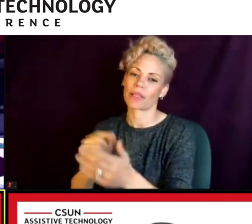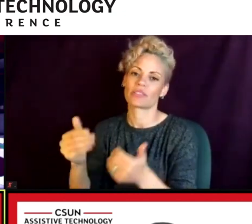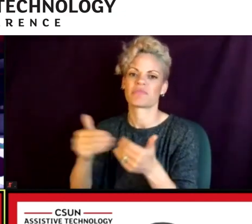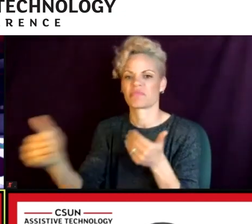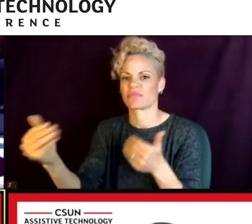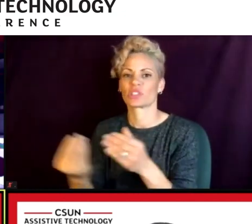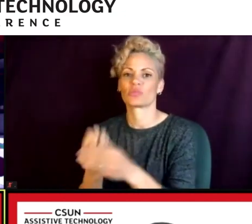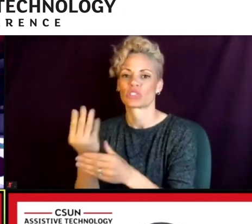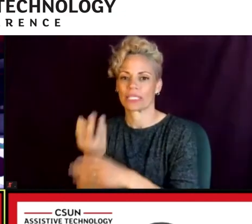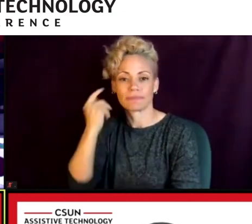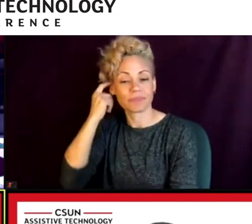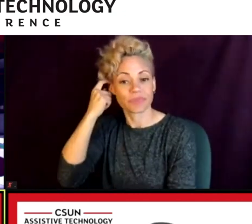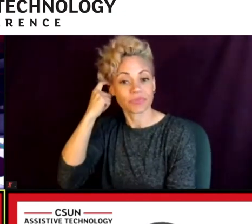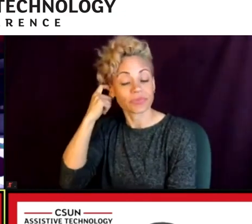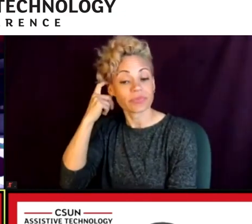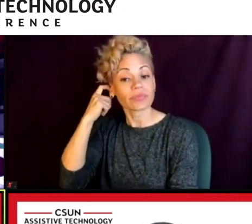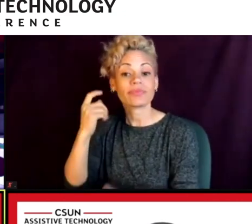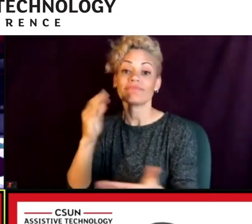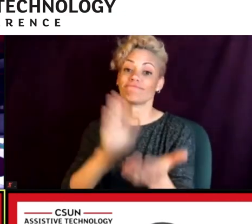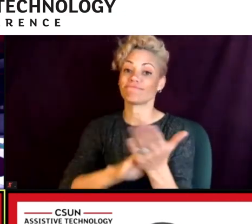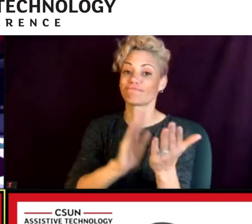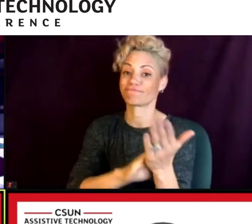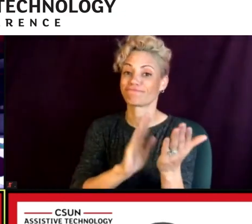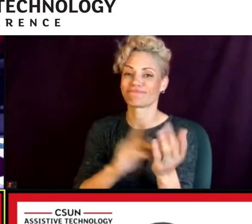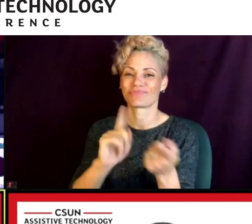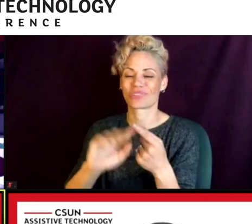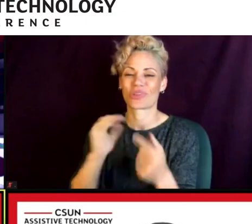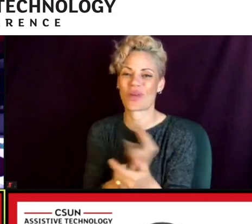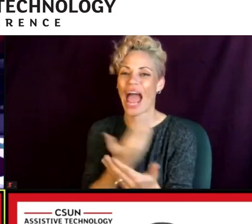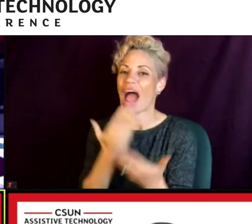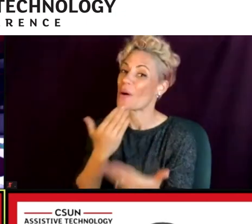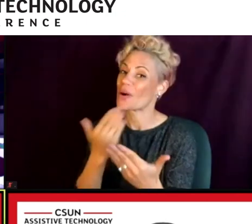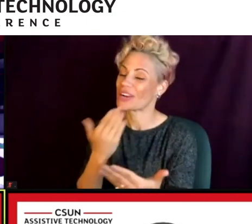As always, a shout out to our sponsors, Amazon, Google,